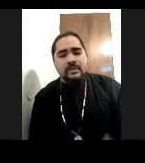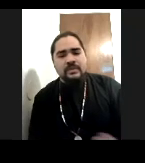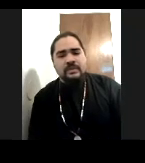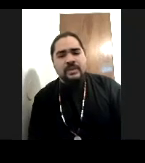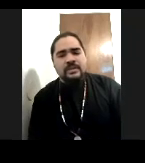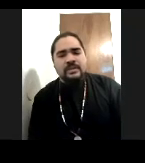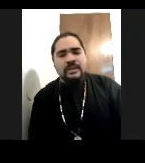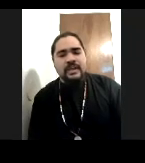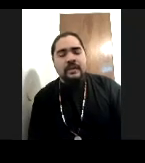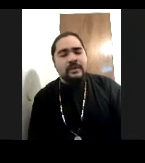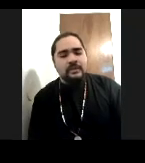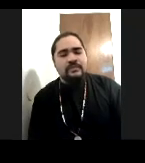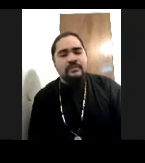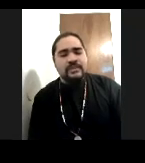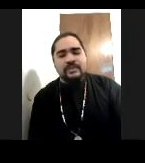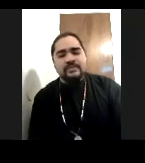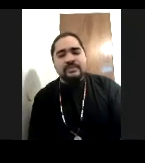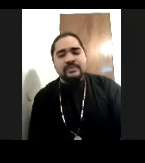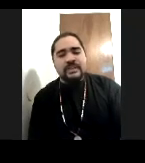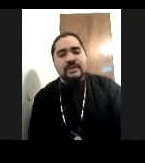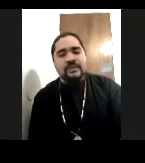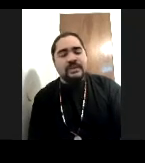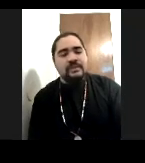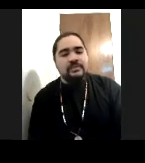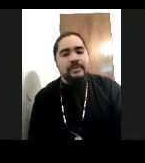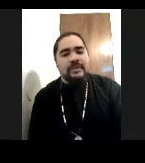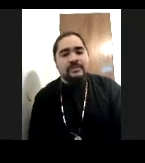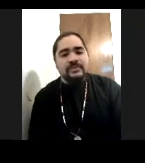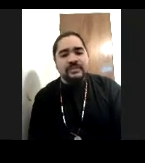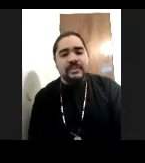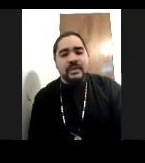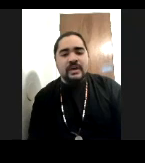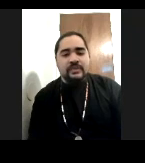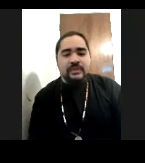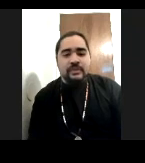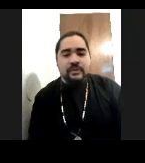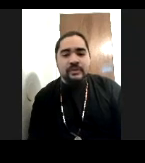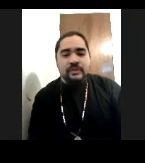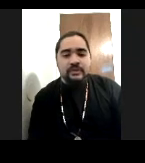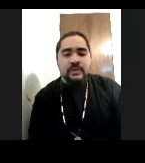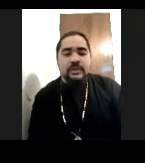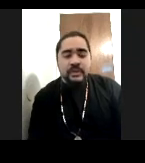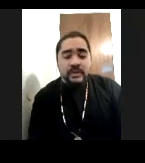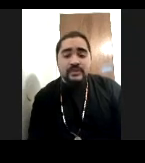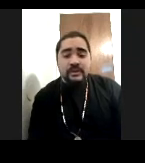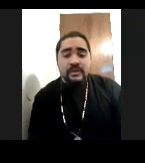you know, they can like help increase voice, like Kristen was saying that we can also be mentors to other youth who are a little younger as well.